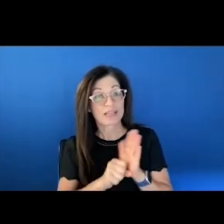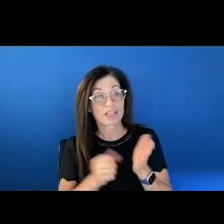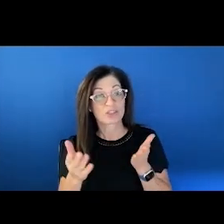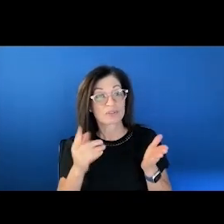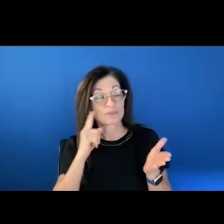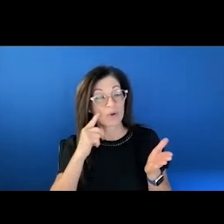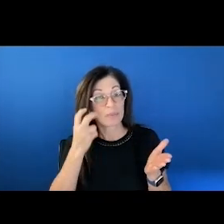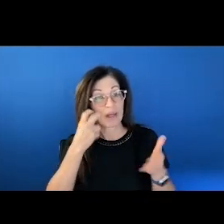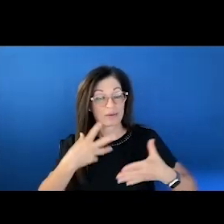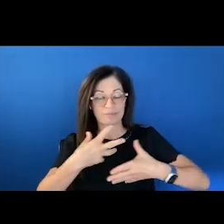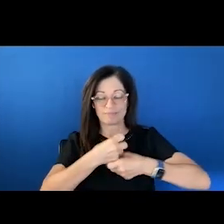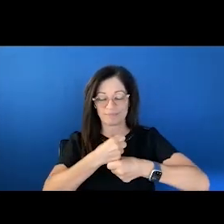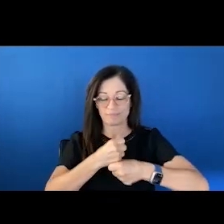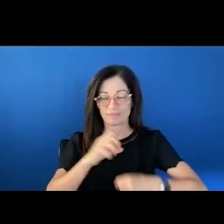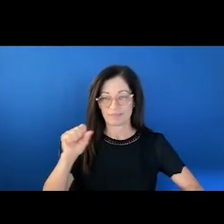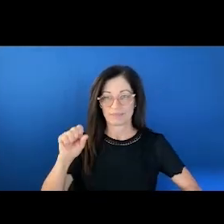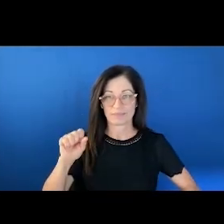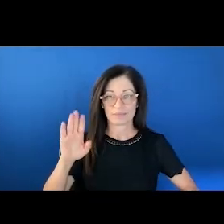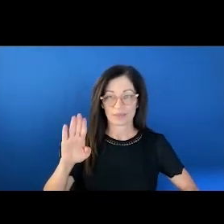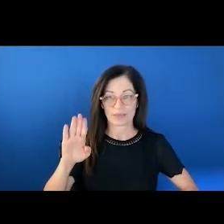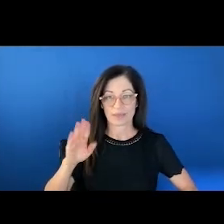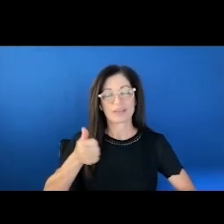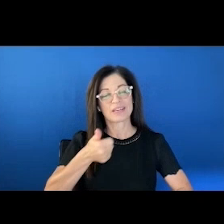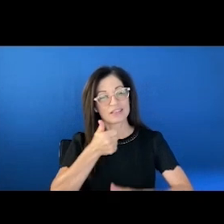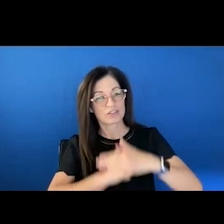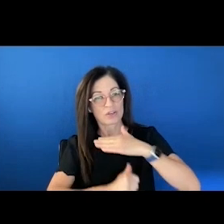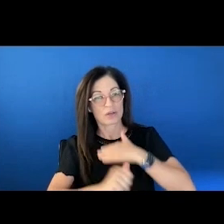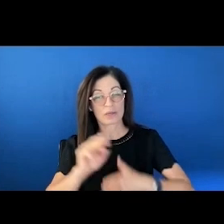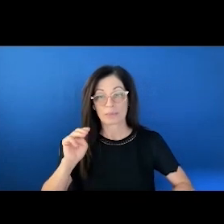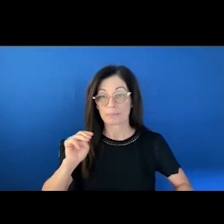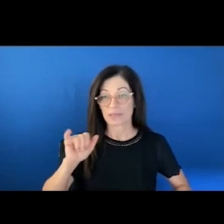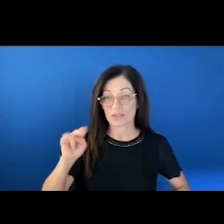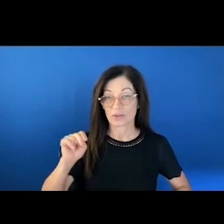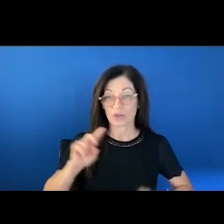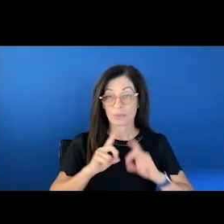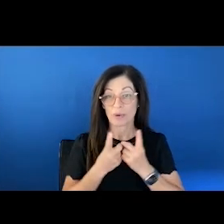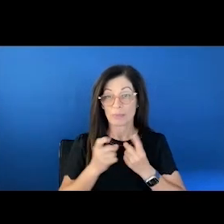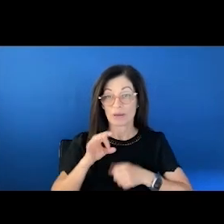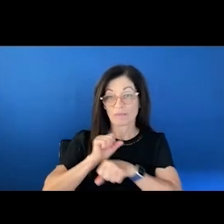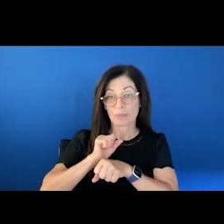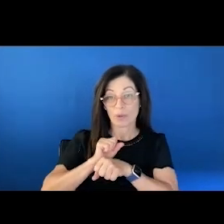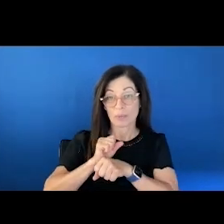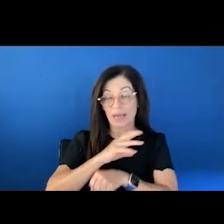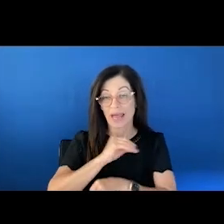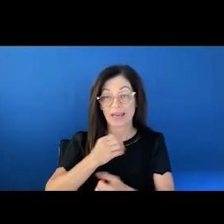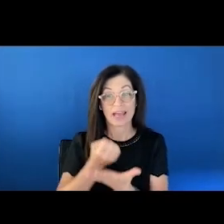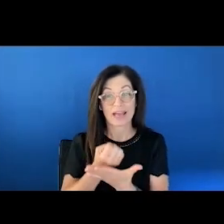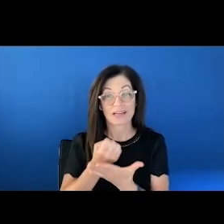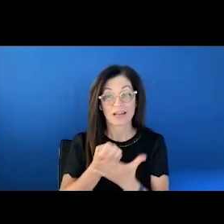Services for the Blind (or SSB) is under the Minnesota Department of Employment and Economic